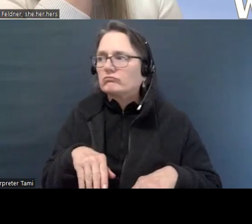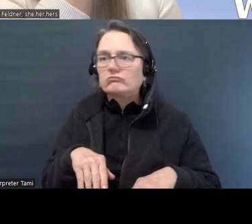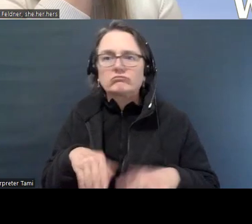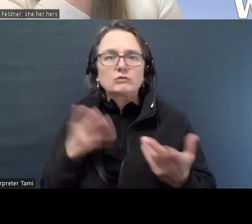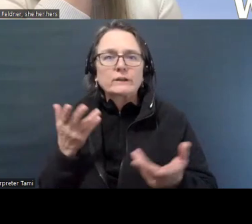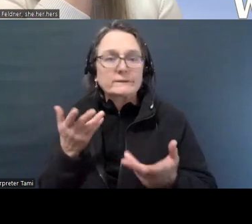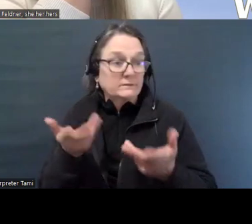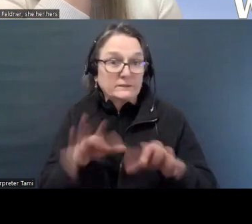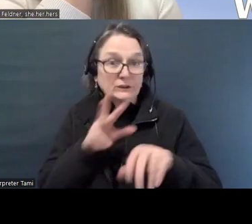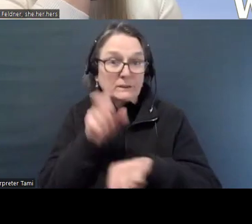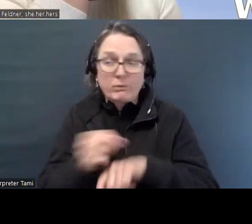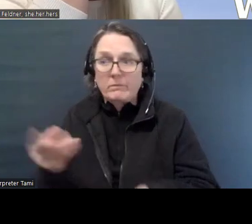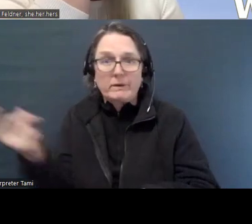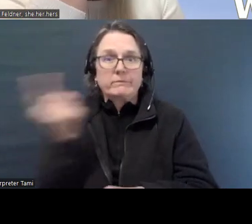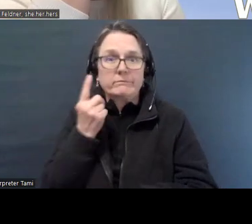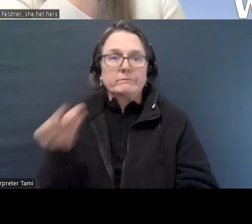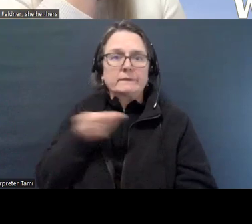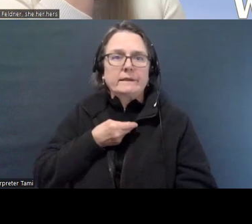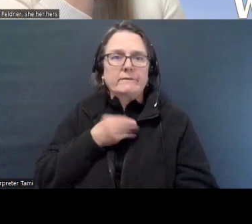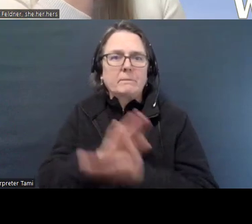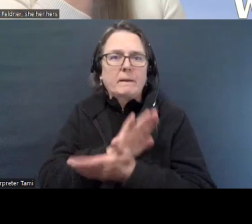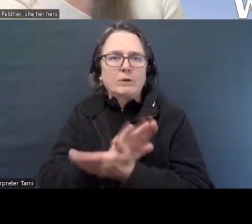without asking me, or even when I try to communicate that,